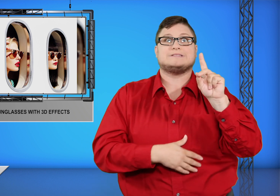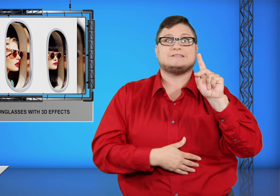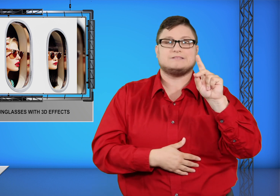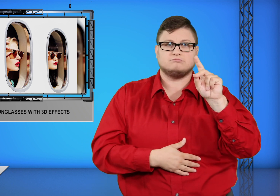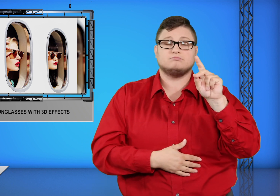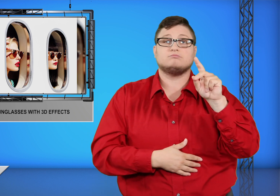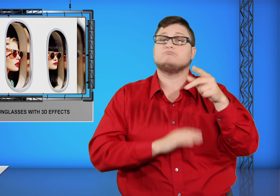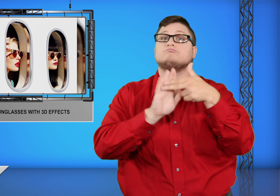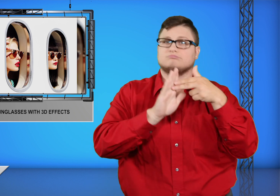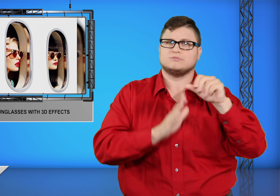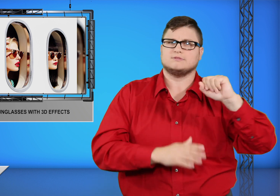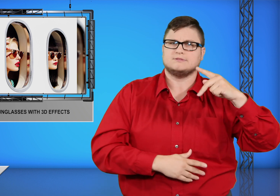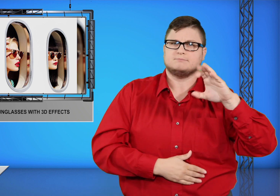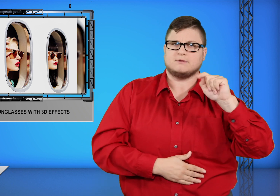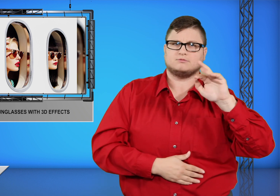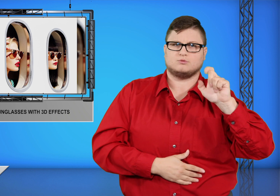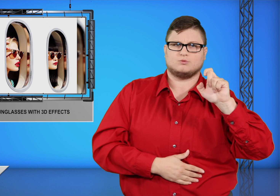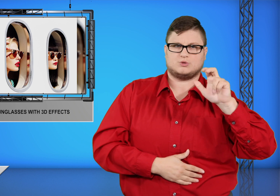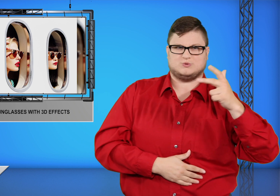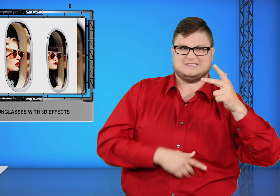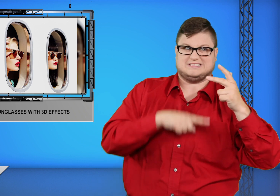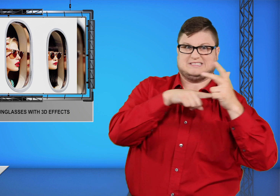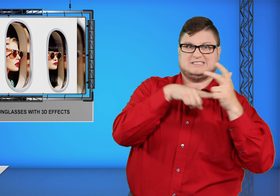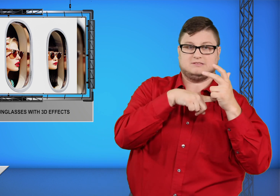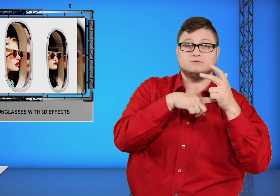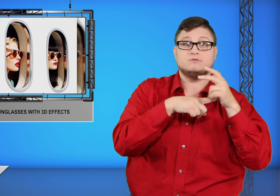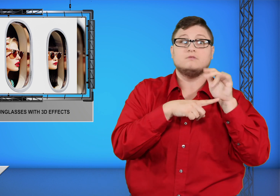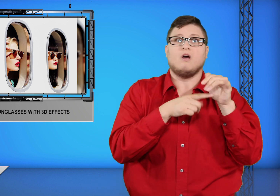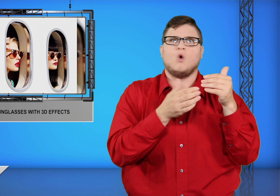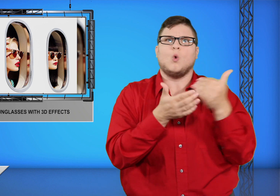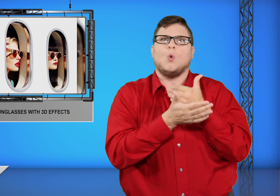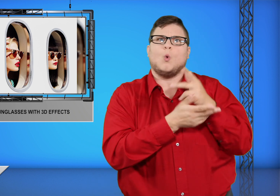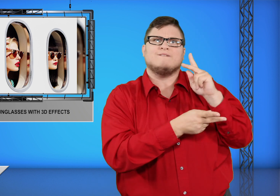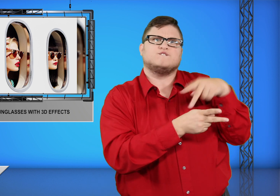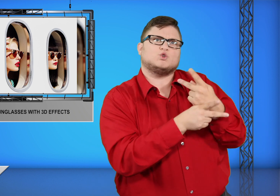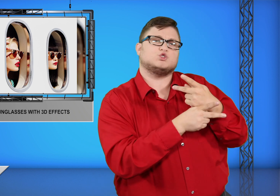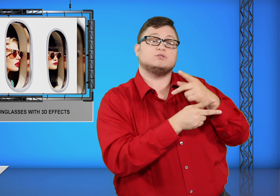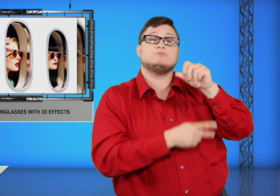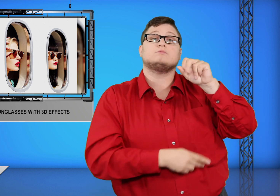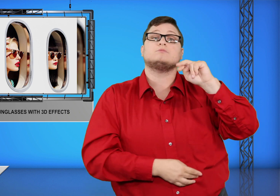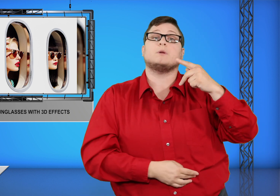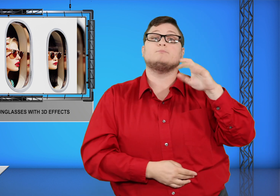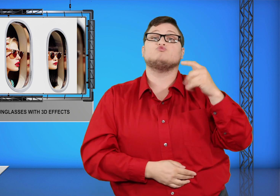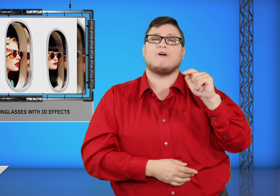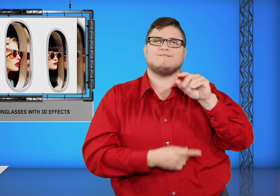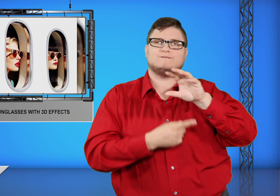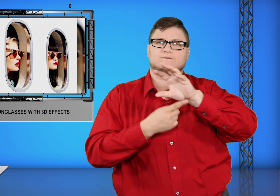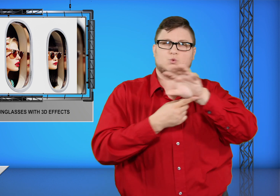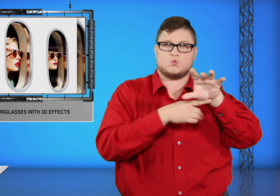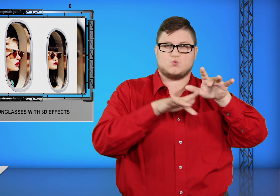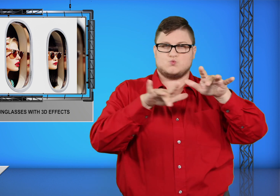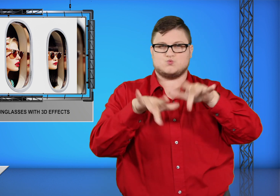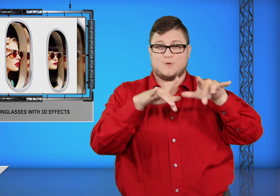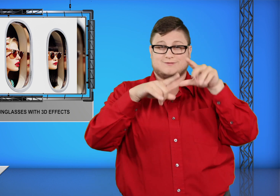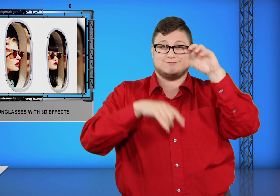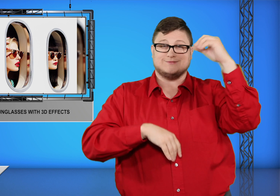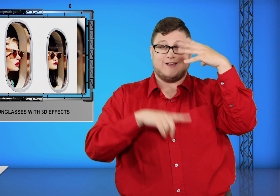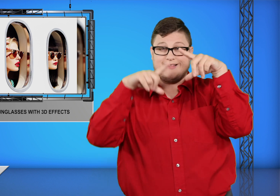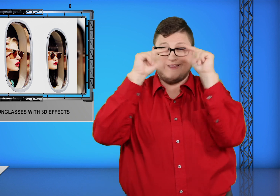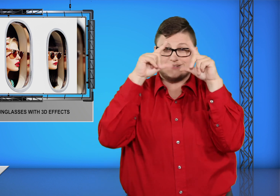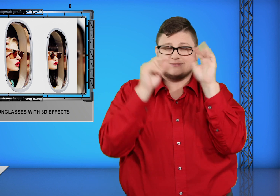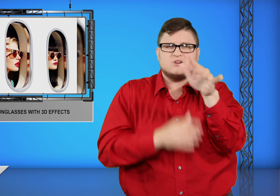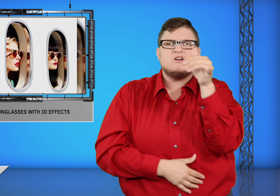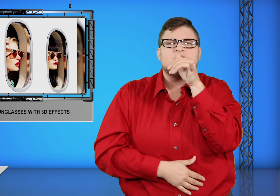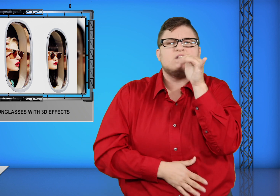Spectacles 3, the latest version of Snapchat's video recording sunglasses, also comes with